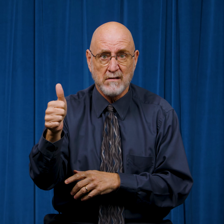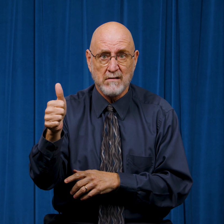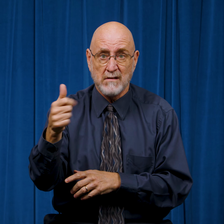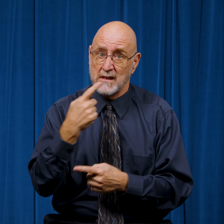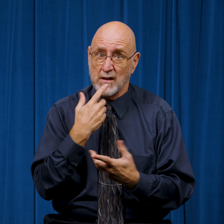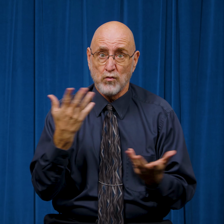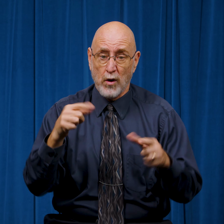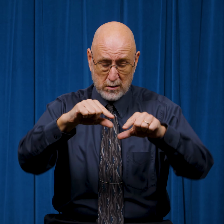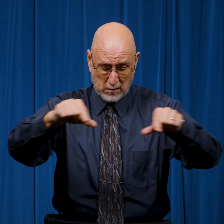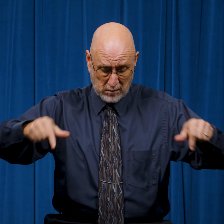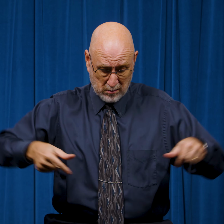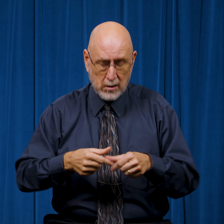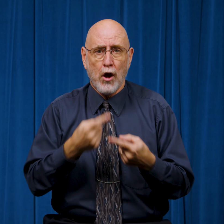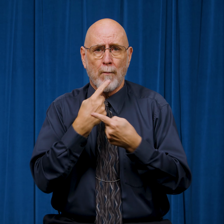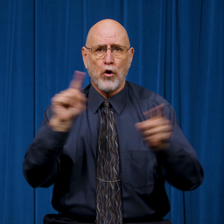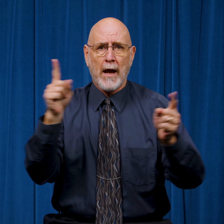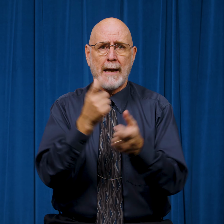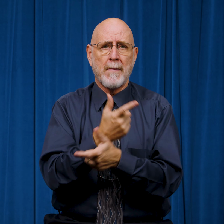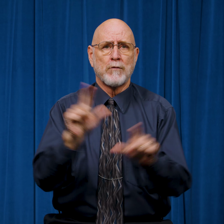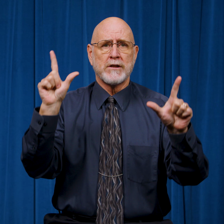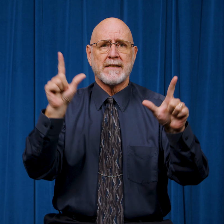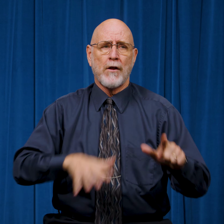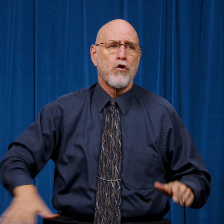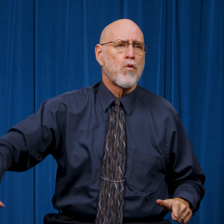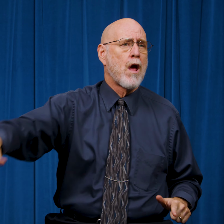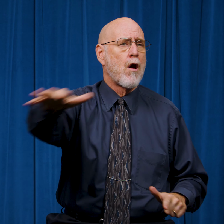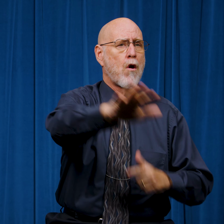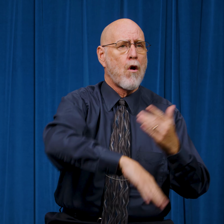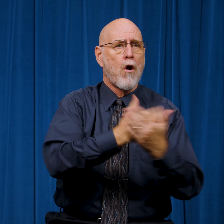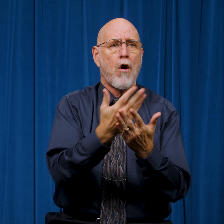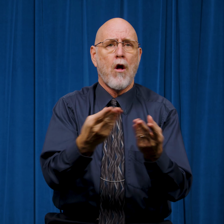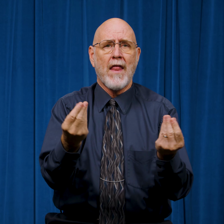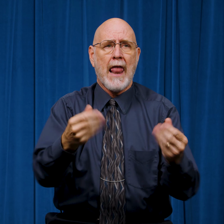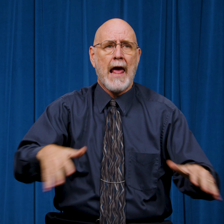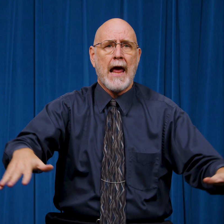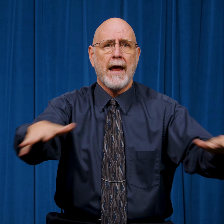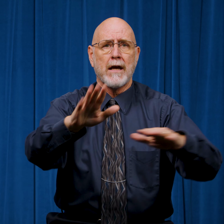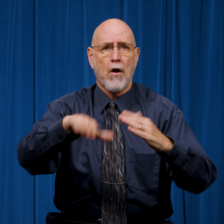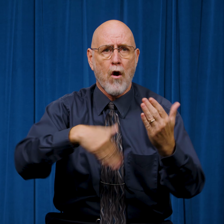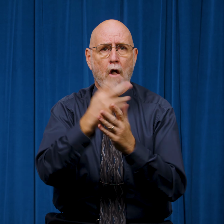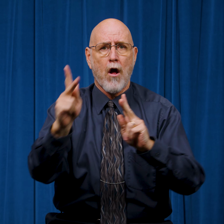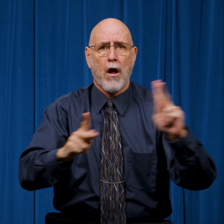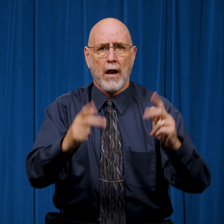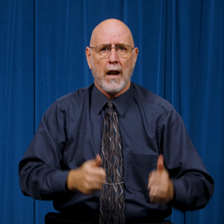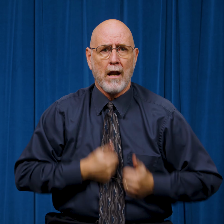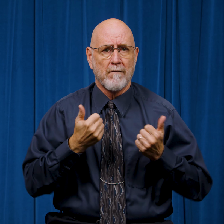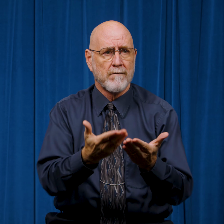"Proclaim LIBERTY throughout all the land, unto all the inhabitants thereof."